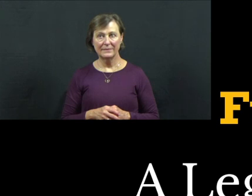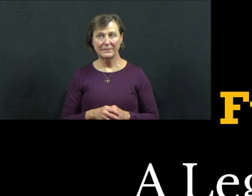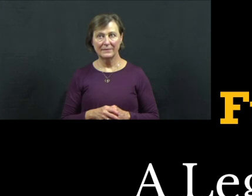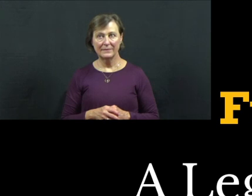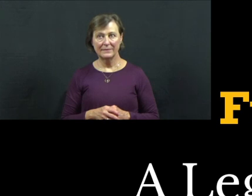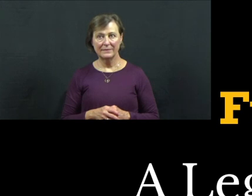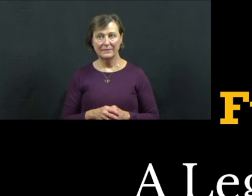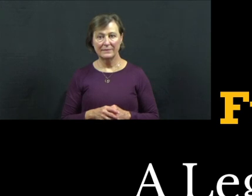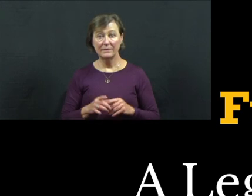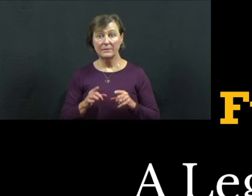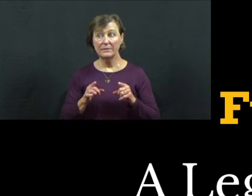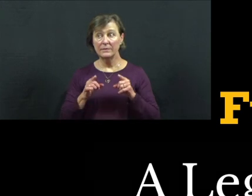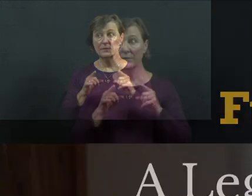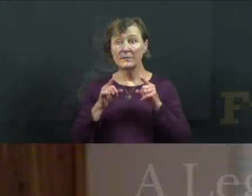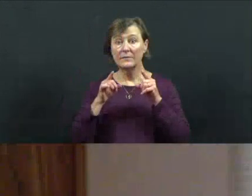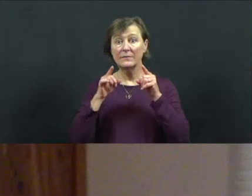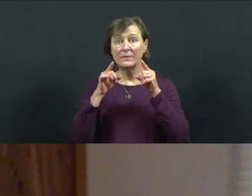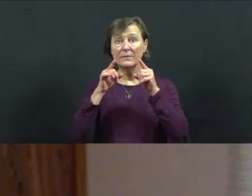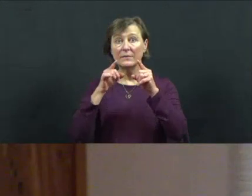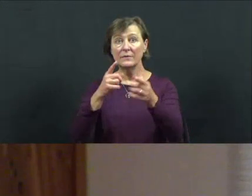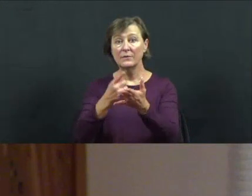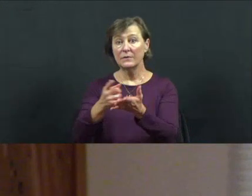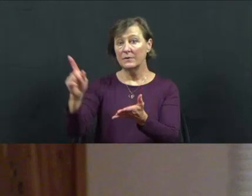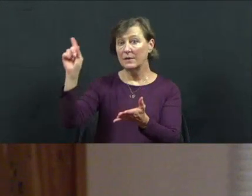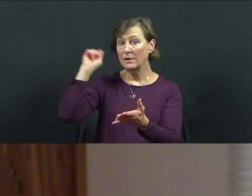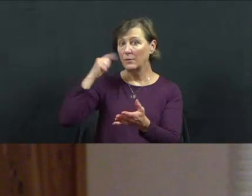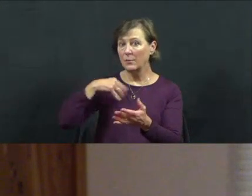During the past week, we learned of one more bequest